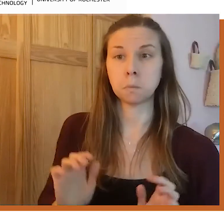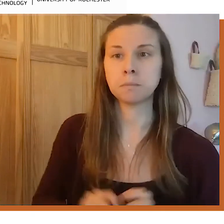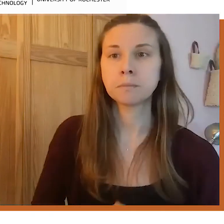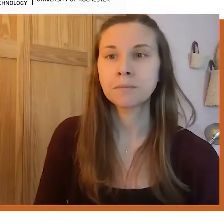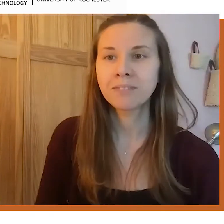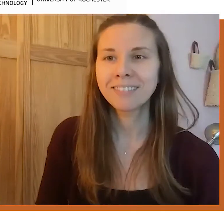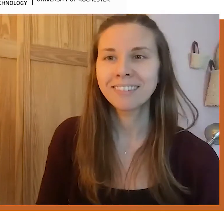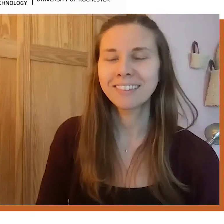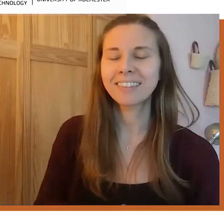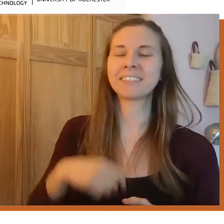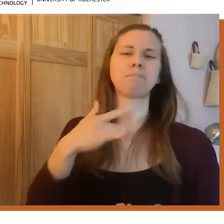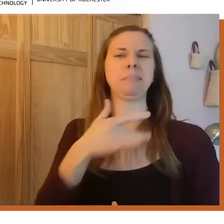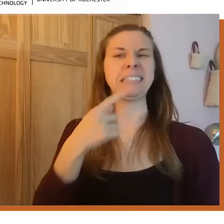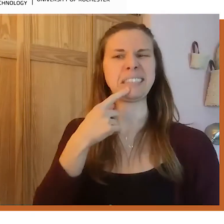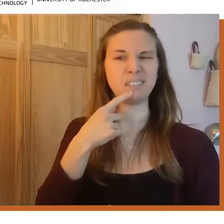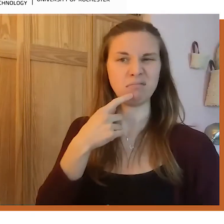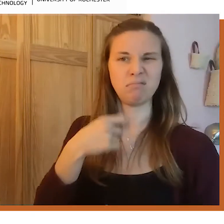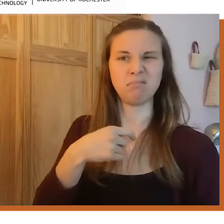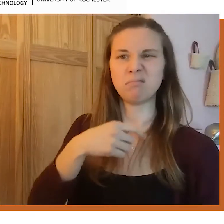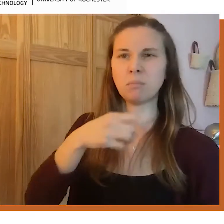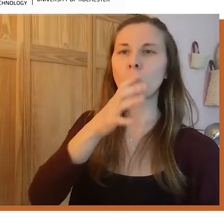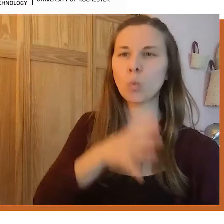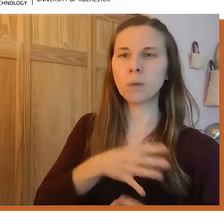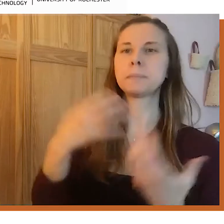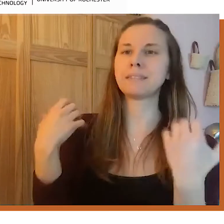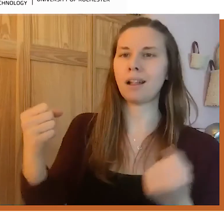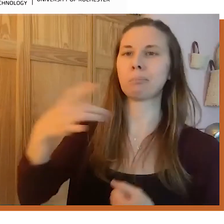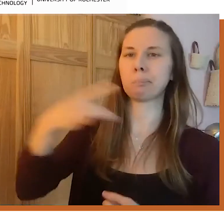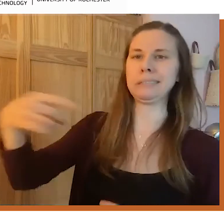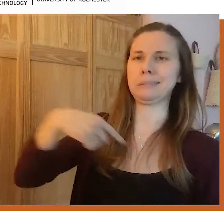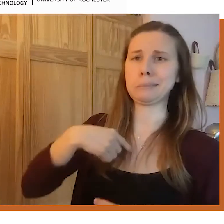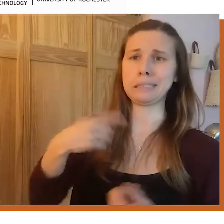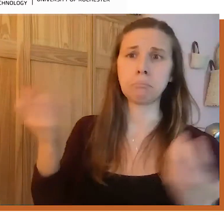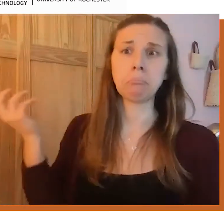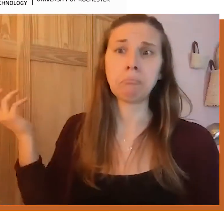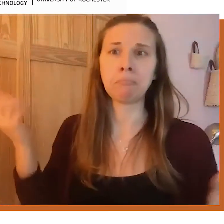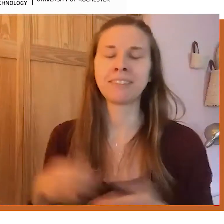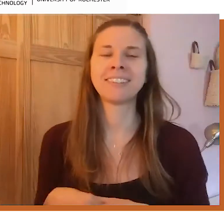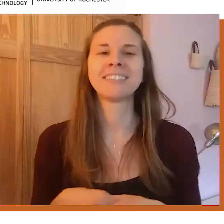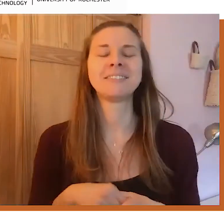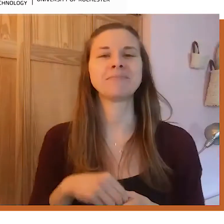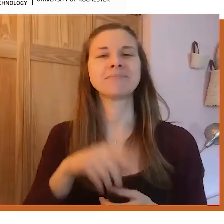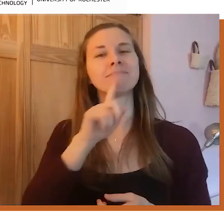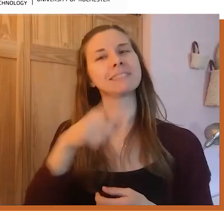and typically, my answer is that women's health picked me. That's the best answer I can give.